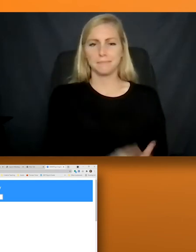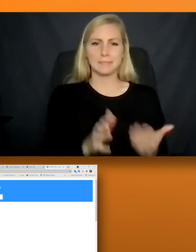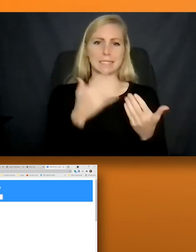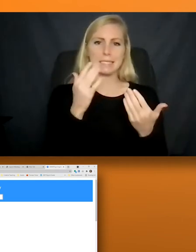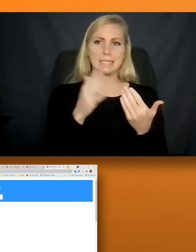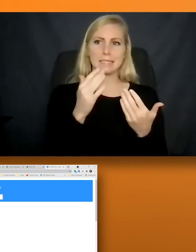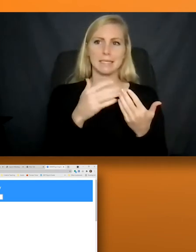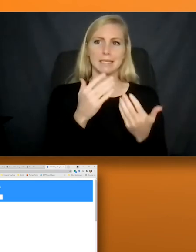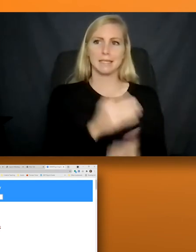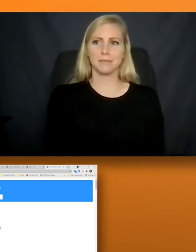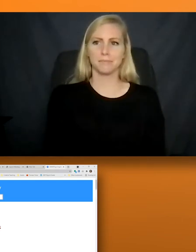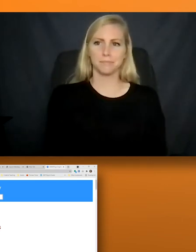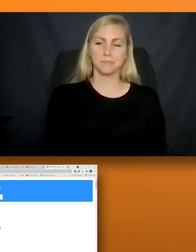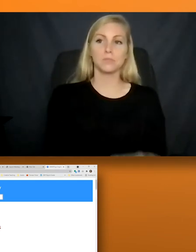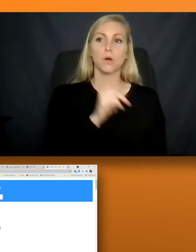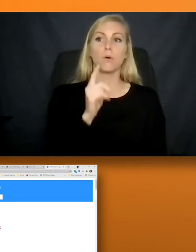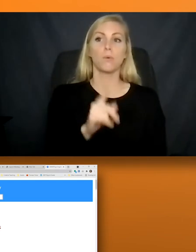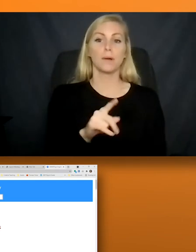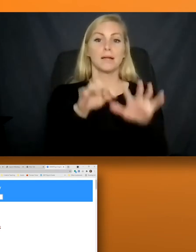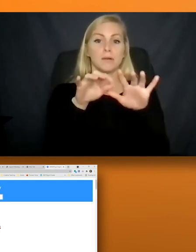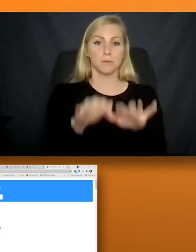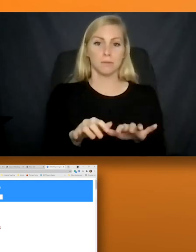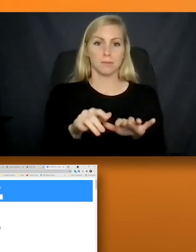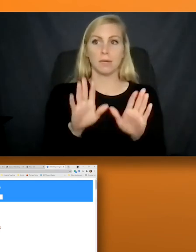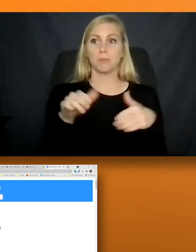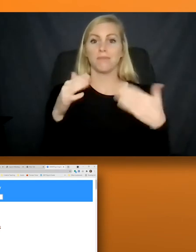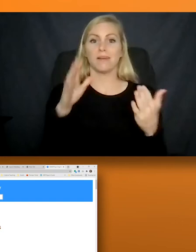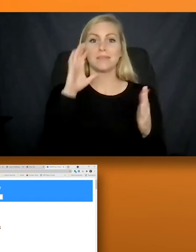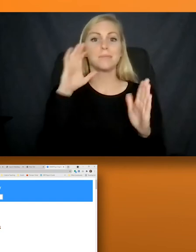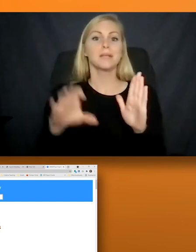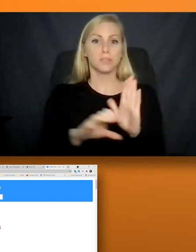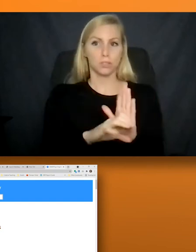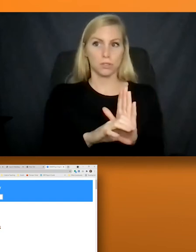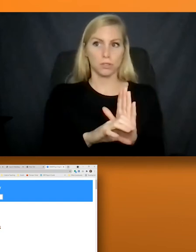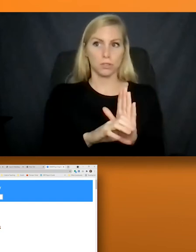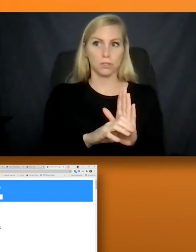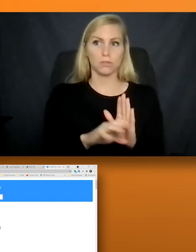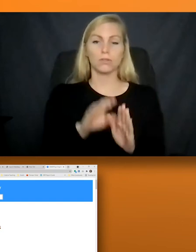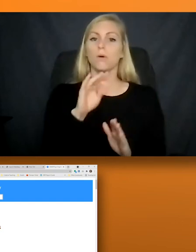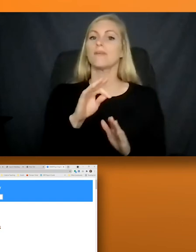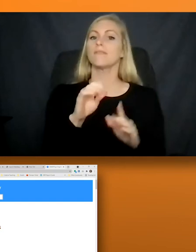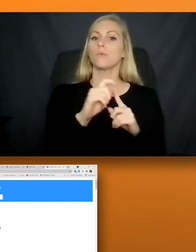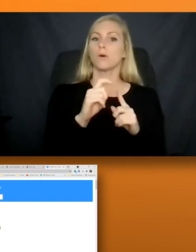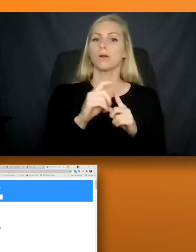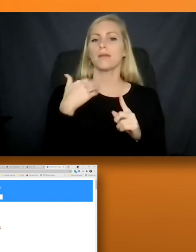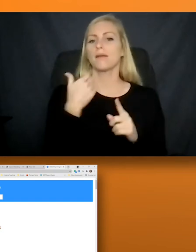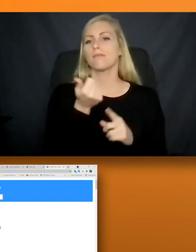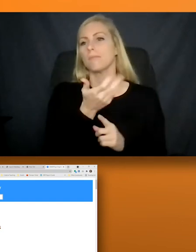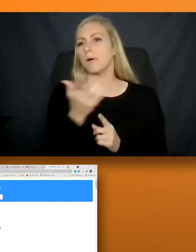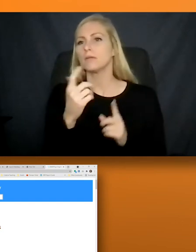This is an easy one, but. So we put in the word, it gives you a picture. So if it was a word that has multiple meanings,